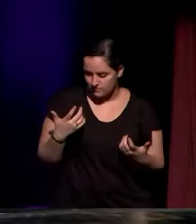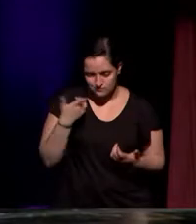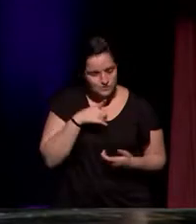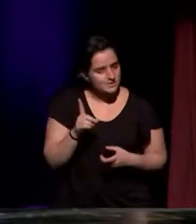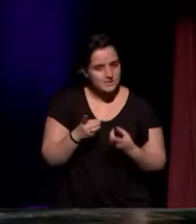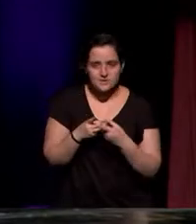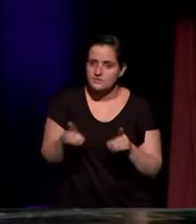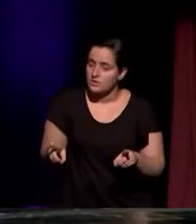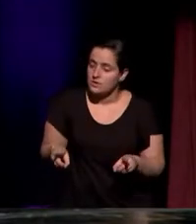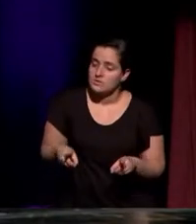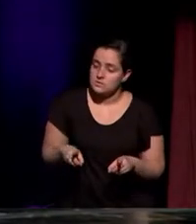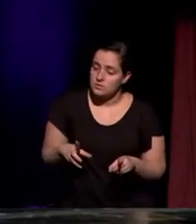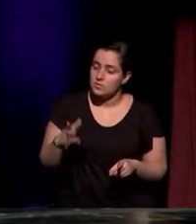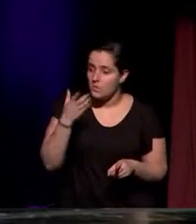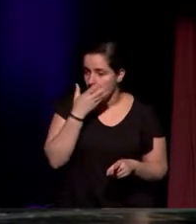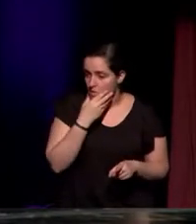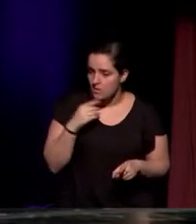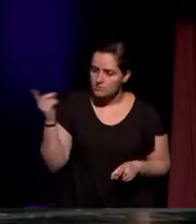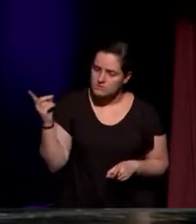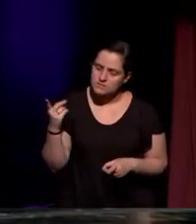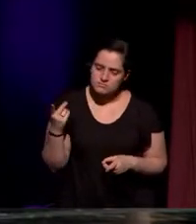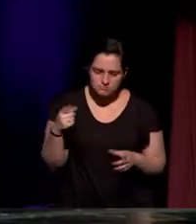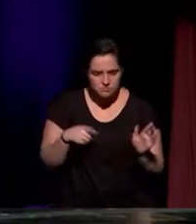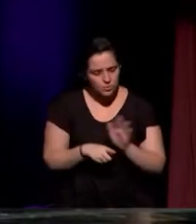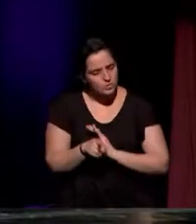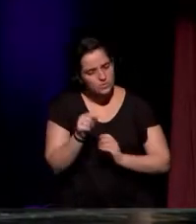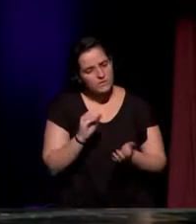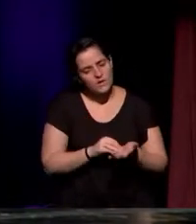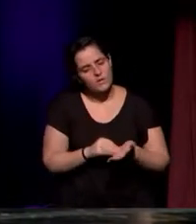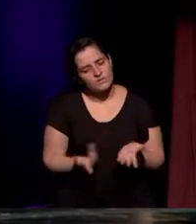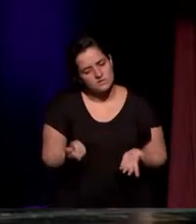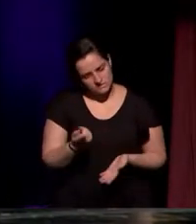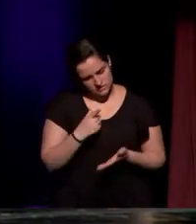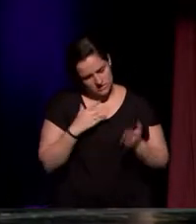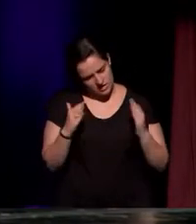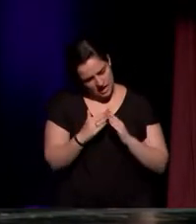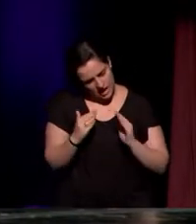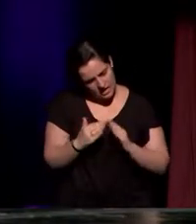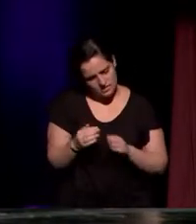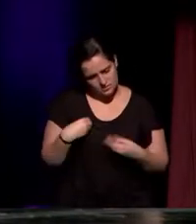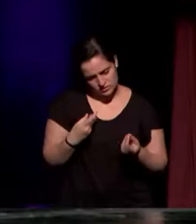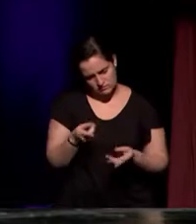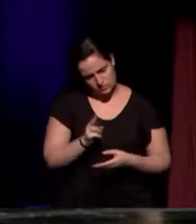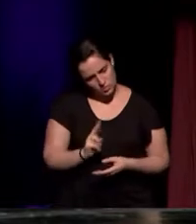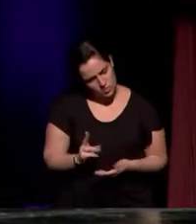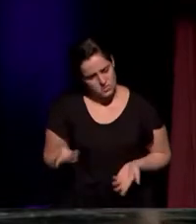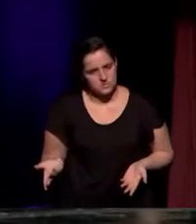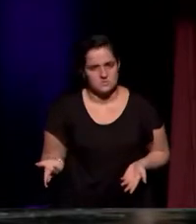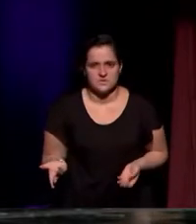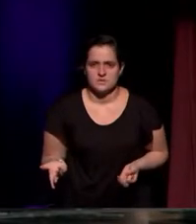and your husband says what you're missing? You got a house, I gave you a name, you have…